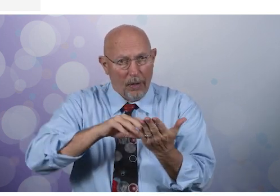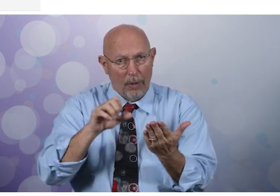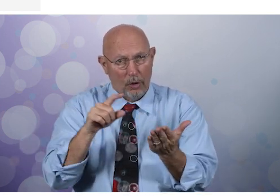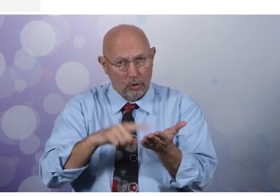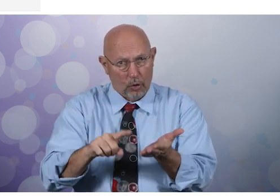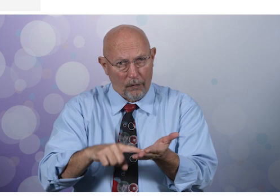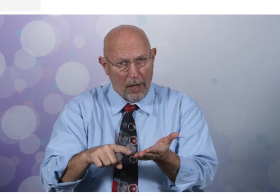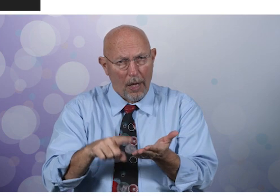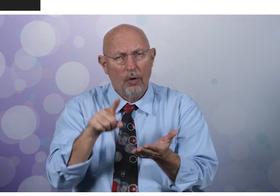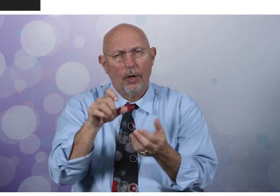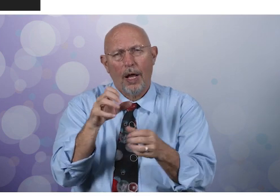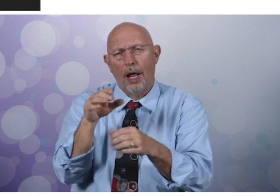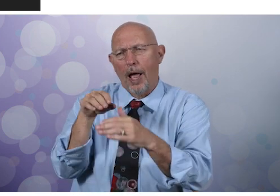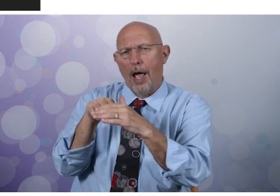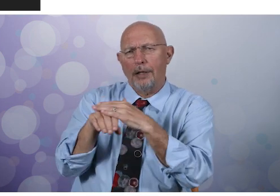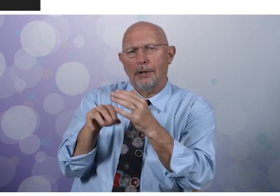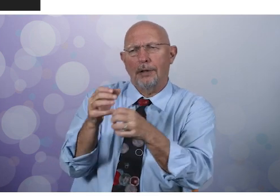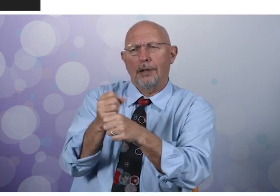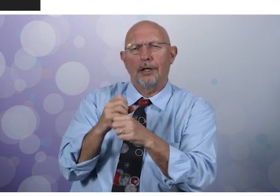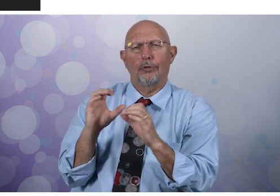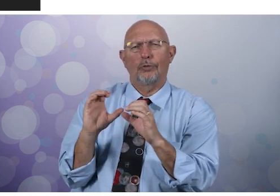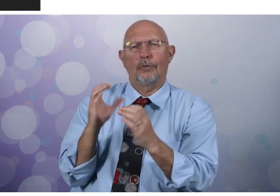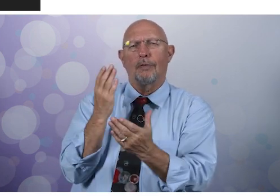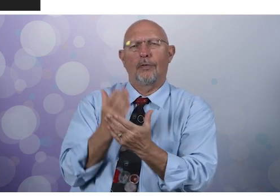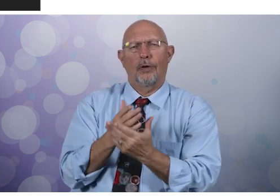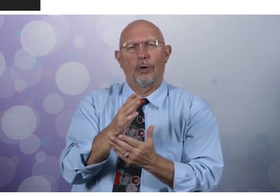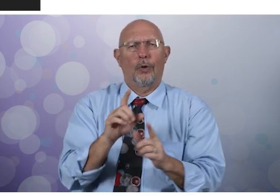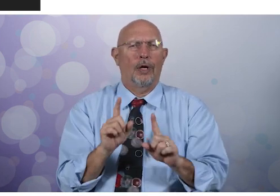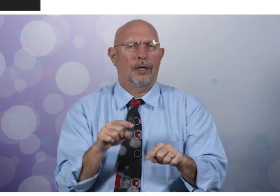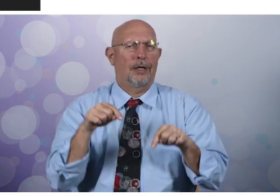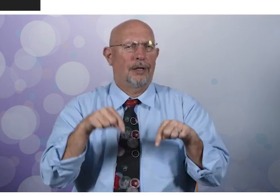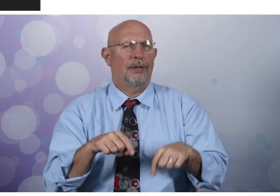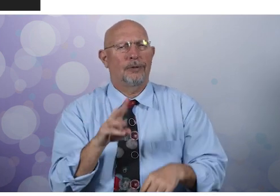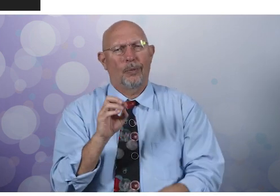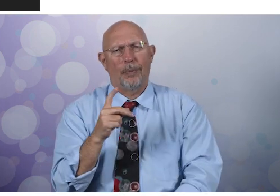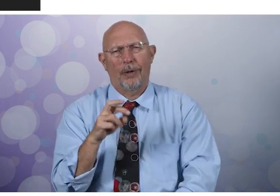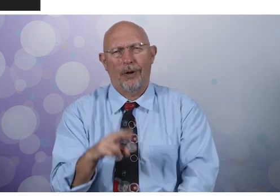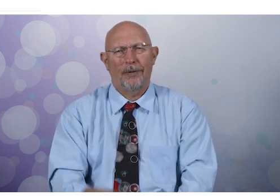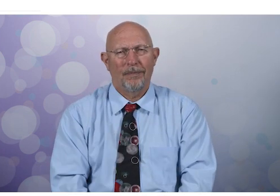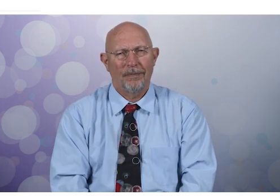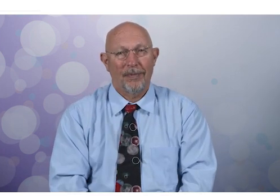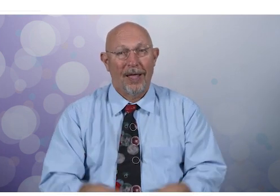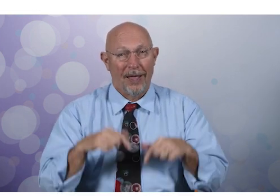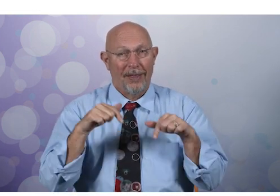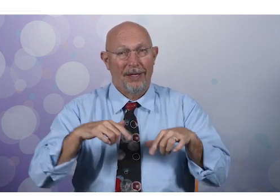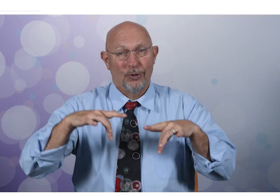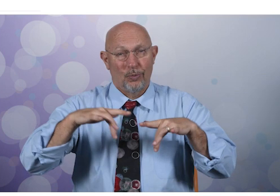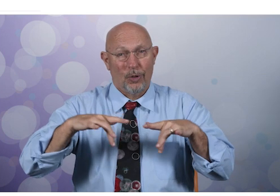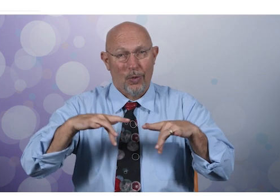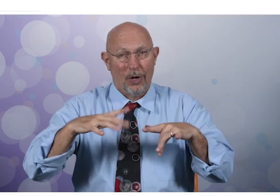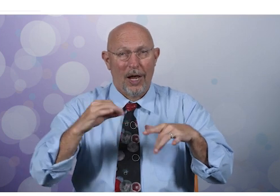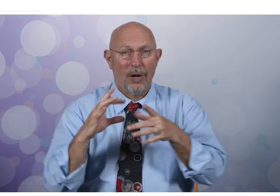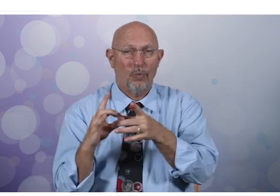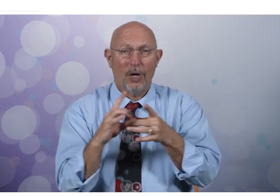able to access a certificate verifying your attendance in this webinar. This recording and related resources